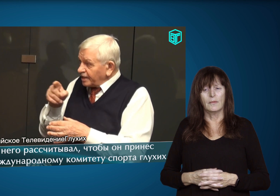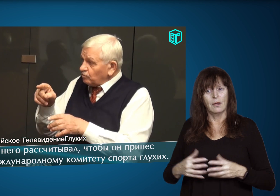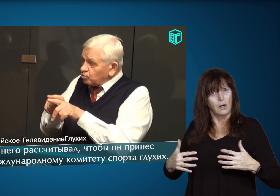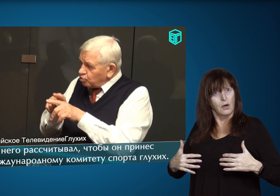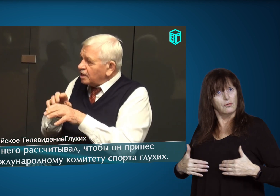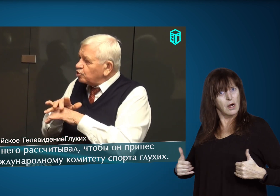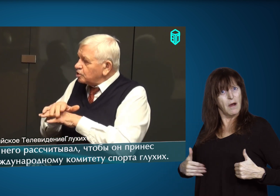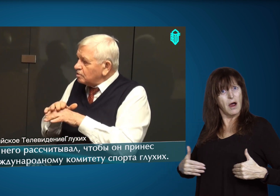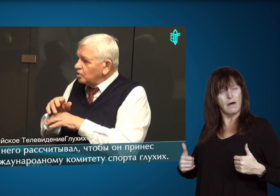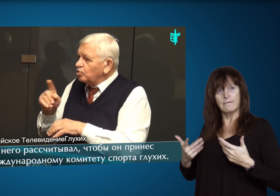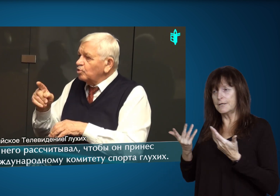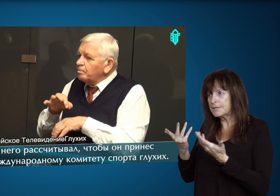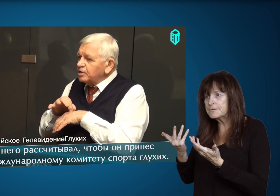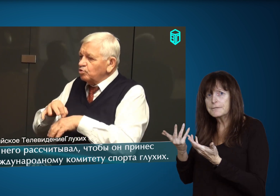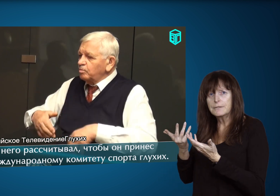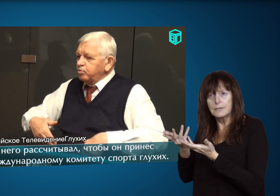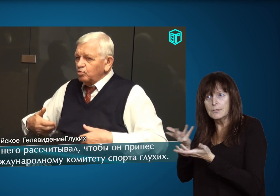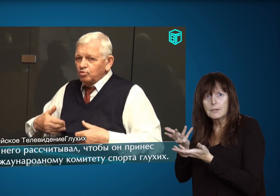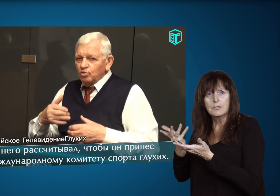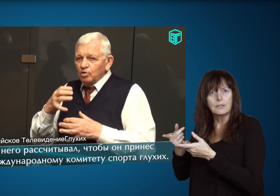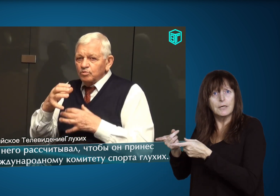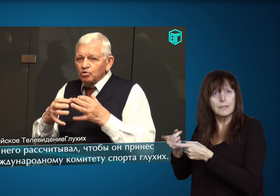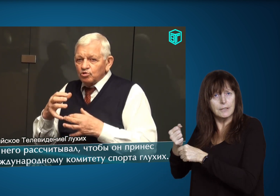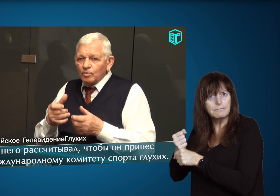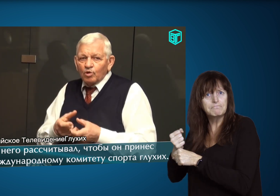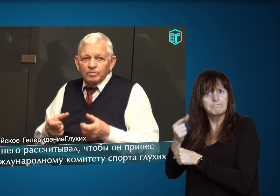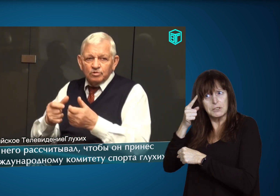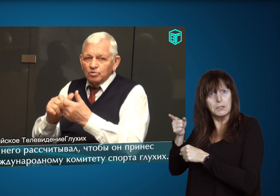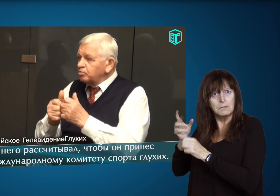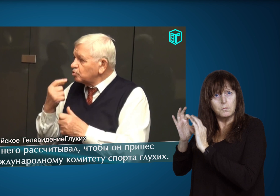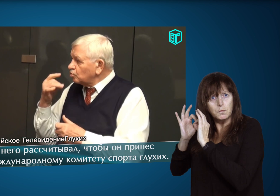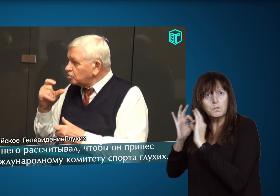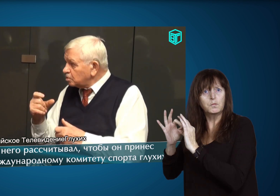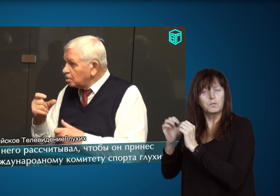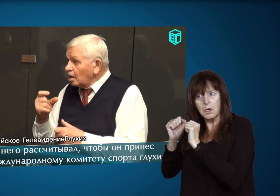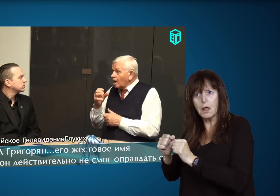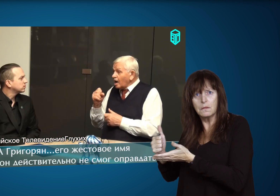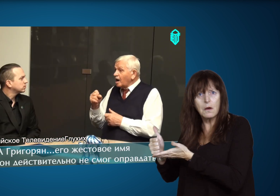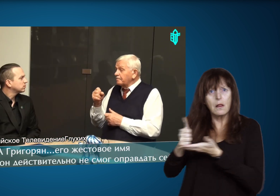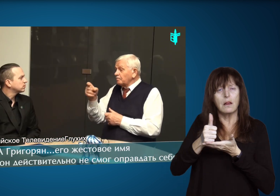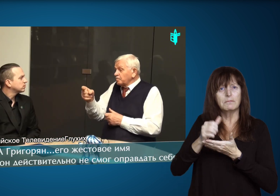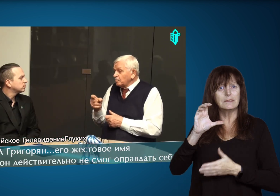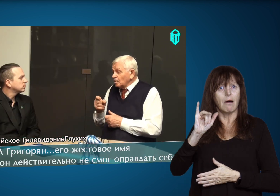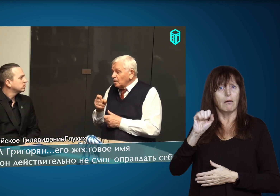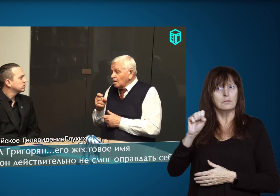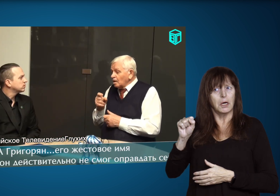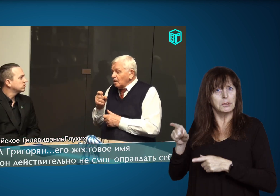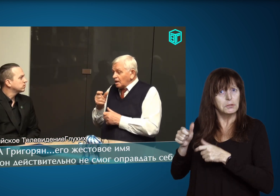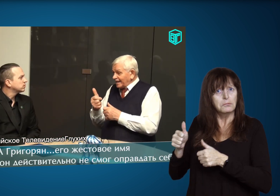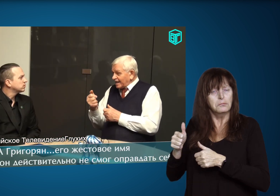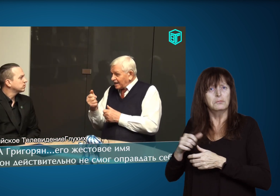Rebrov counted on him, thinking that he was able to benefit the CISS.